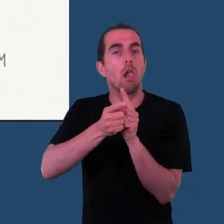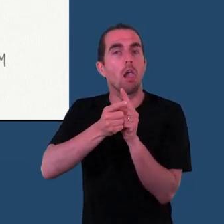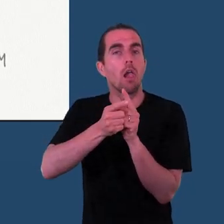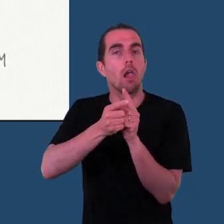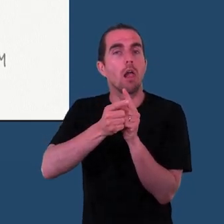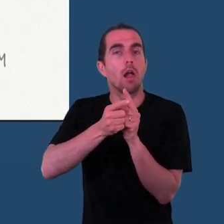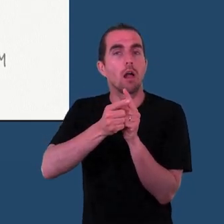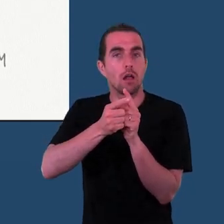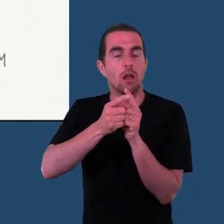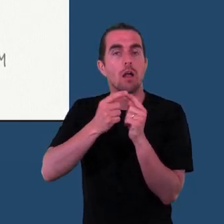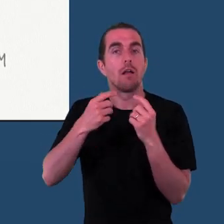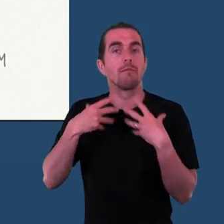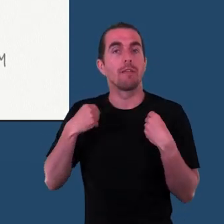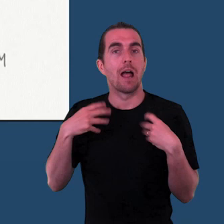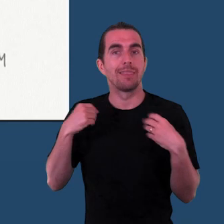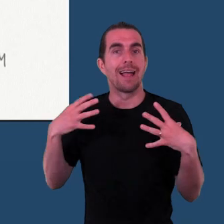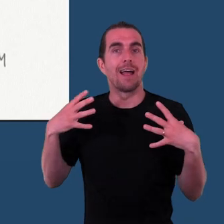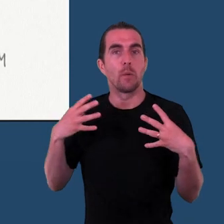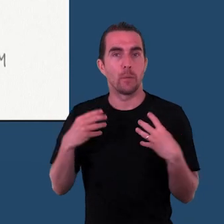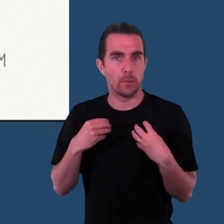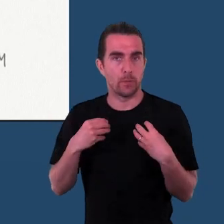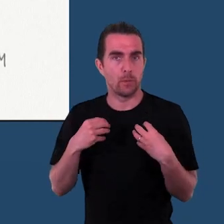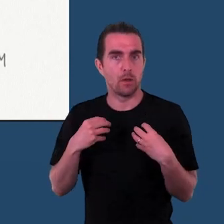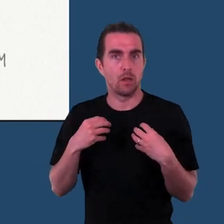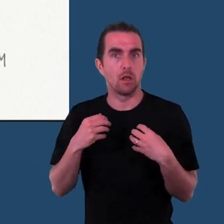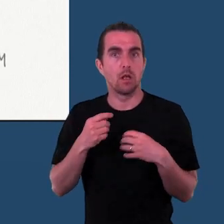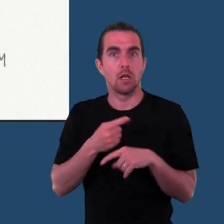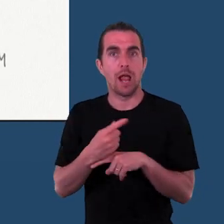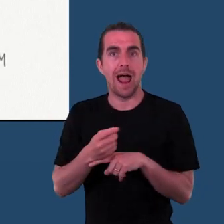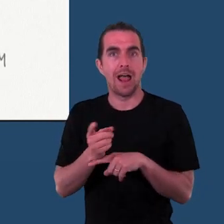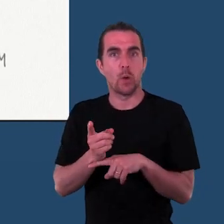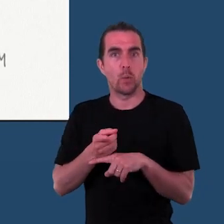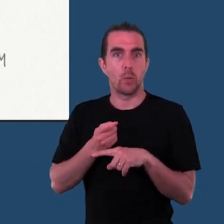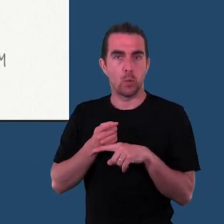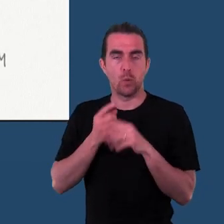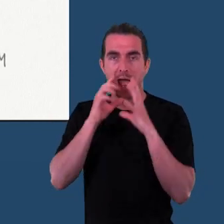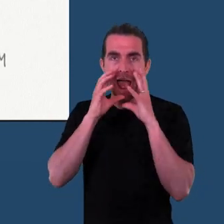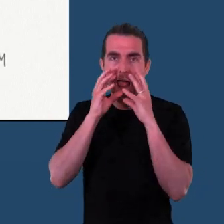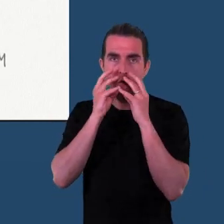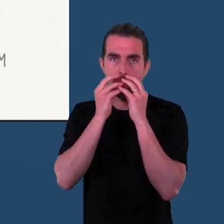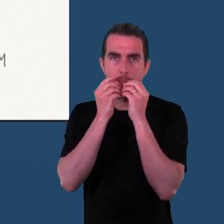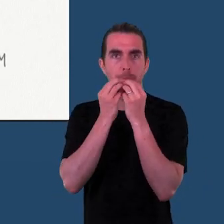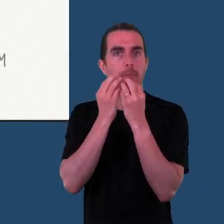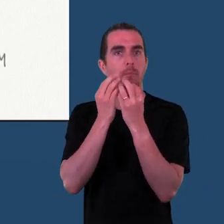and these features are actually reabsorbed. So, the bony tail is reabsorbed, the teeth are reabsorbed,